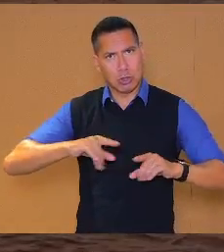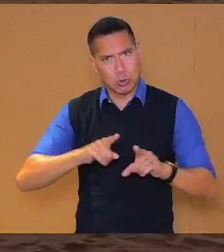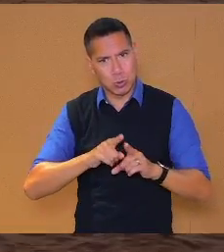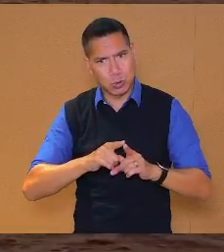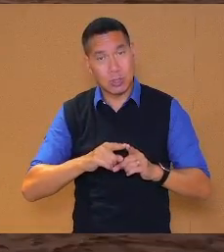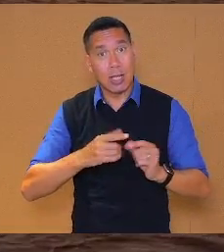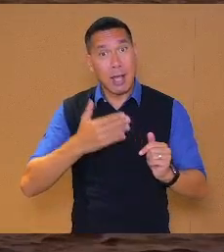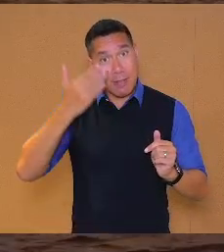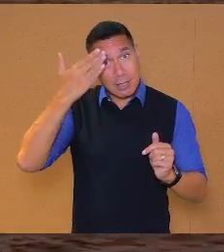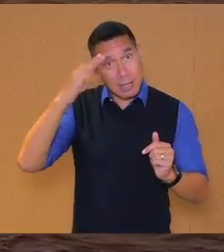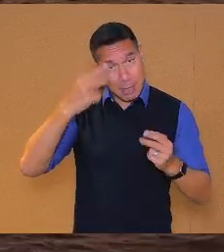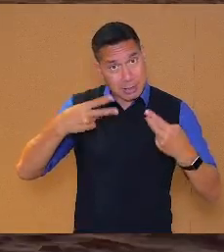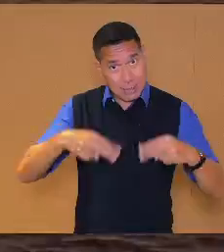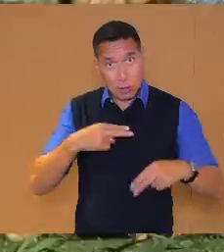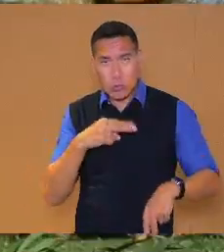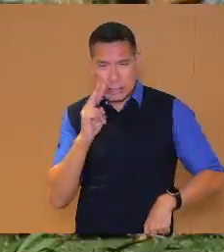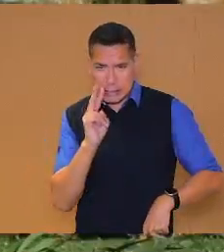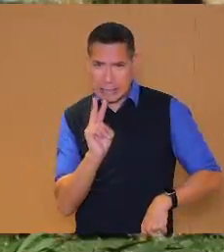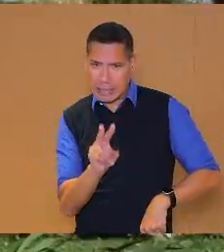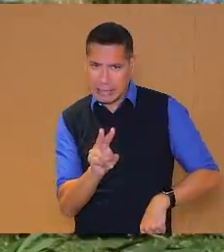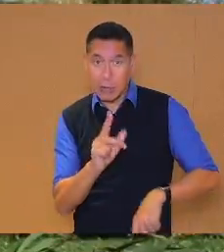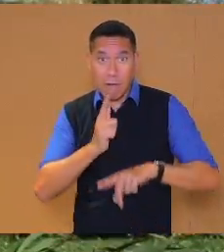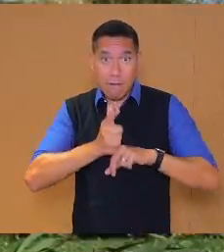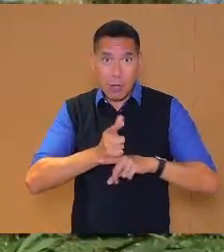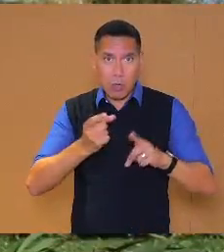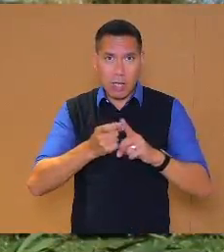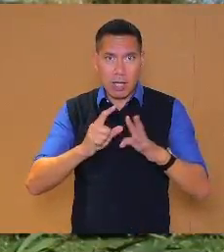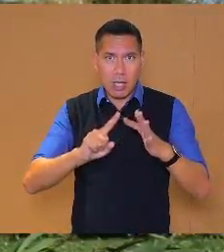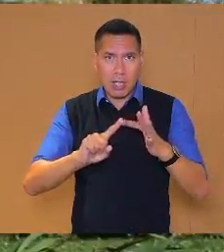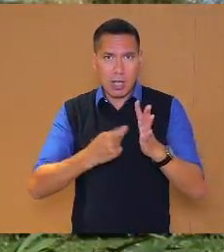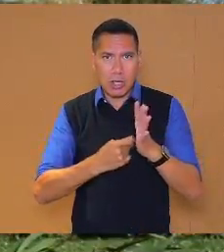The summer seasonal dance you are about to see was filmed at